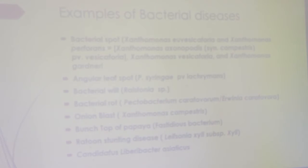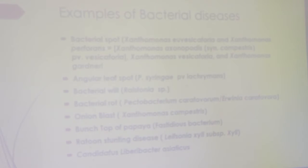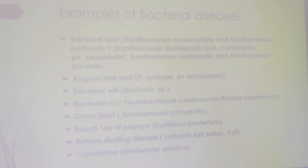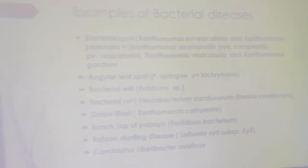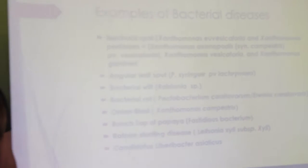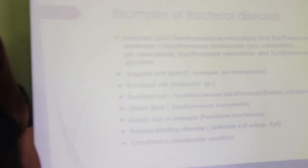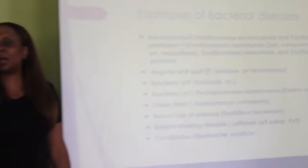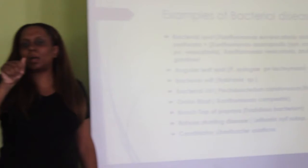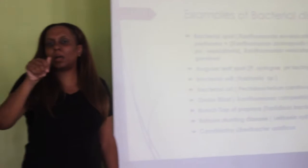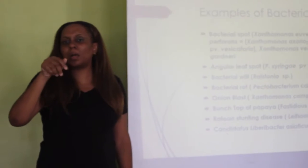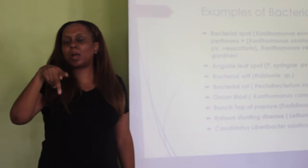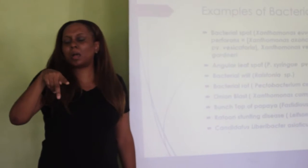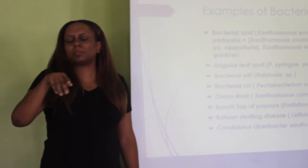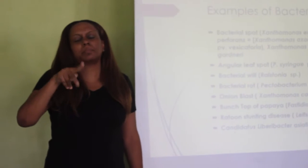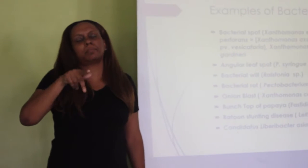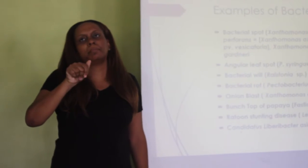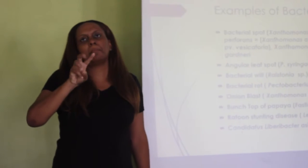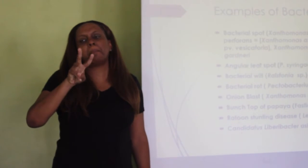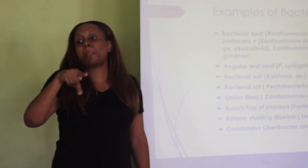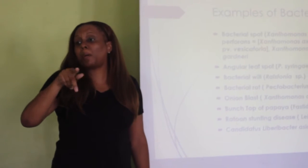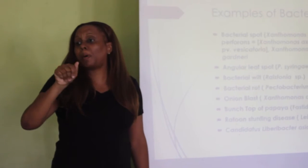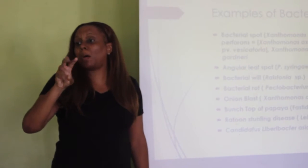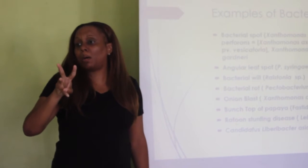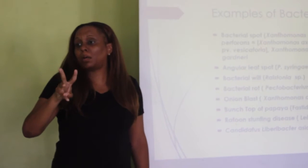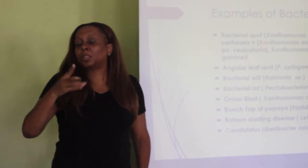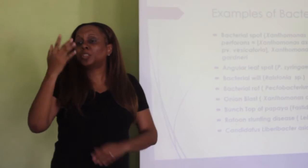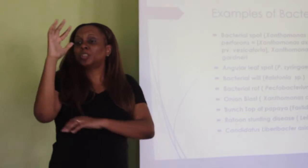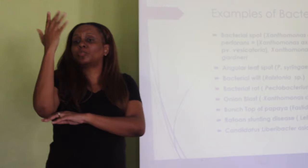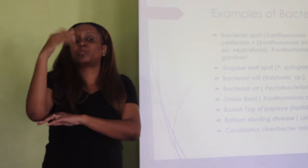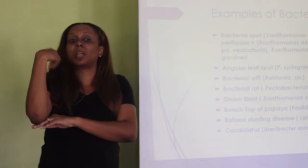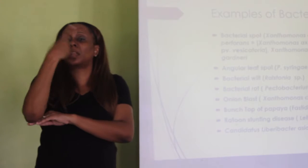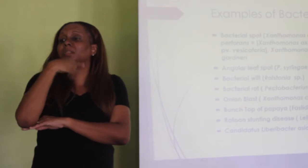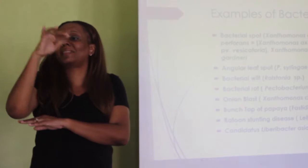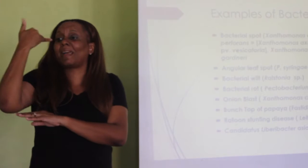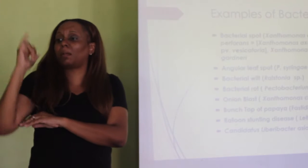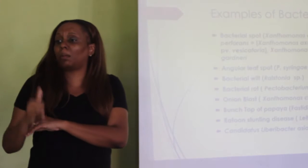where the top of the portfolio trees begin to look yellow and the proportion begins to decline